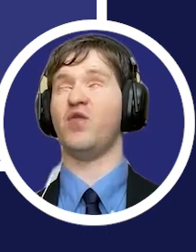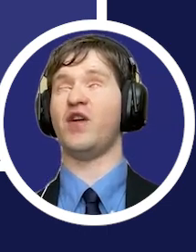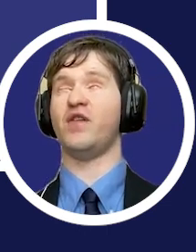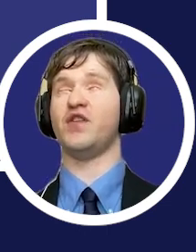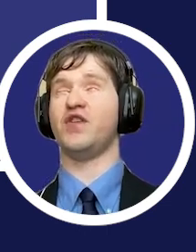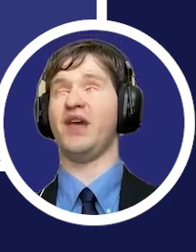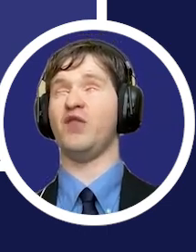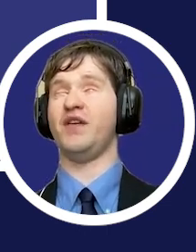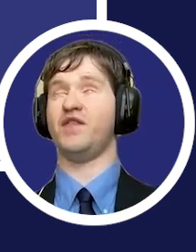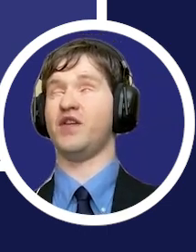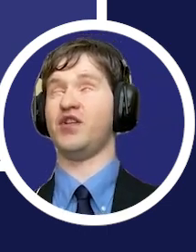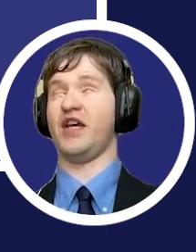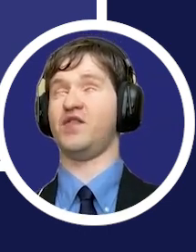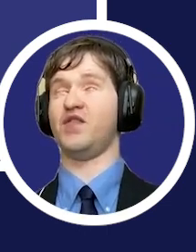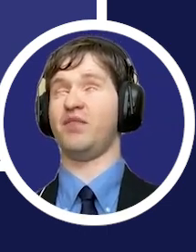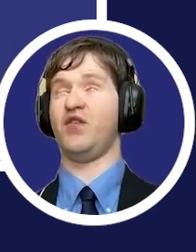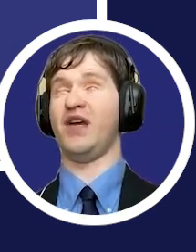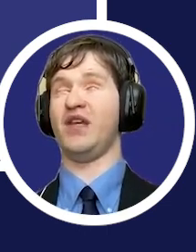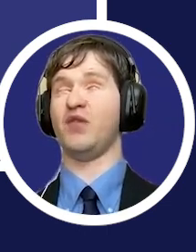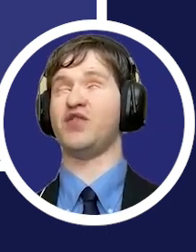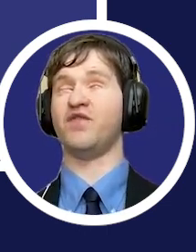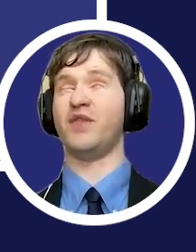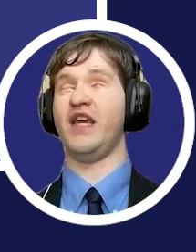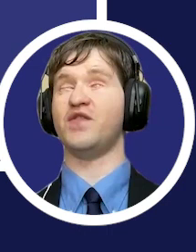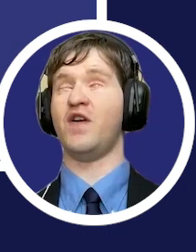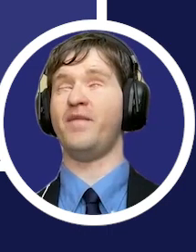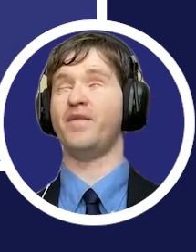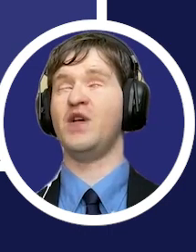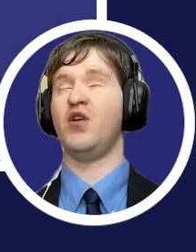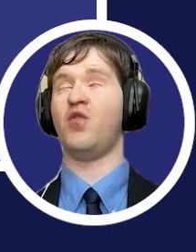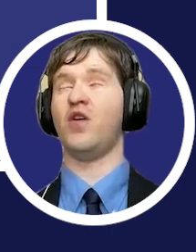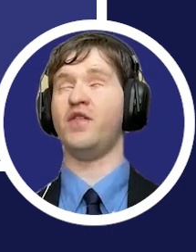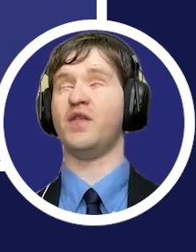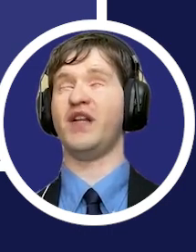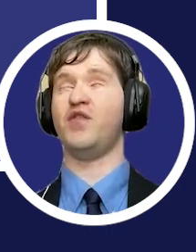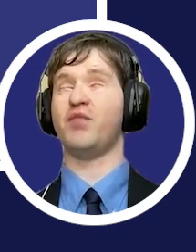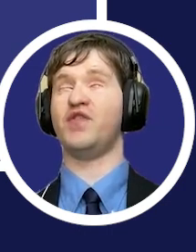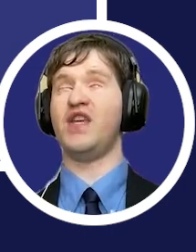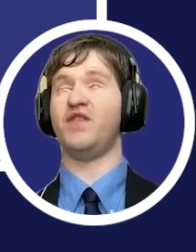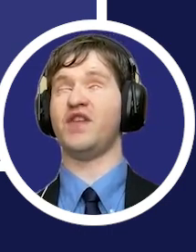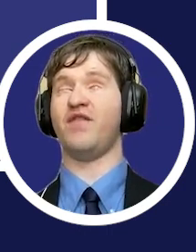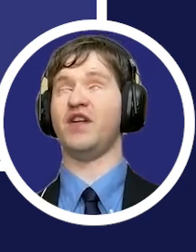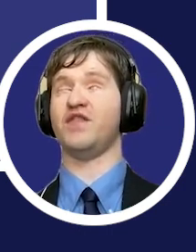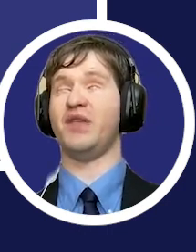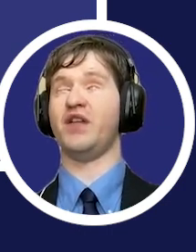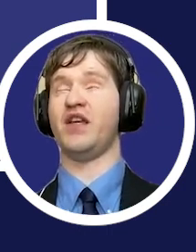or record of such an impairment, such as somebody who might be in remission from cancer, or somebody who is perceived as having a disability,